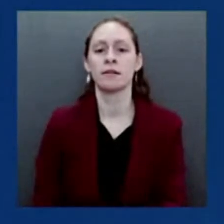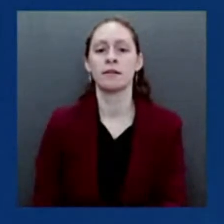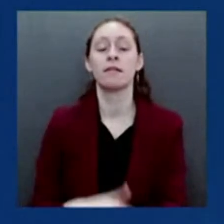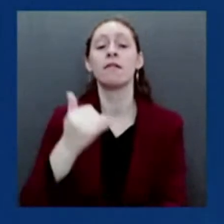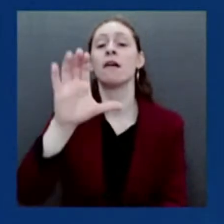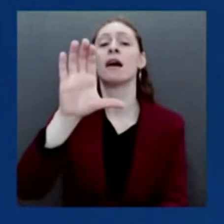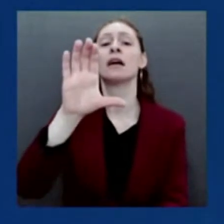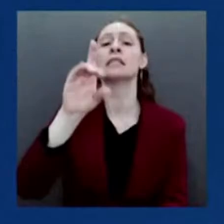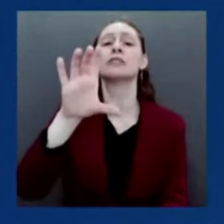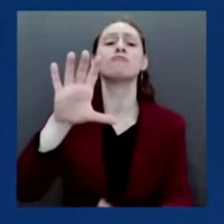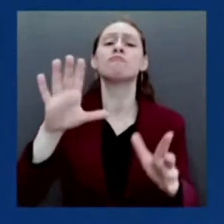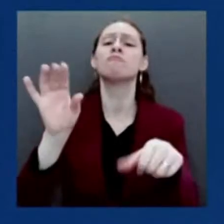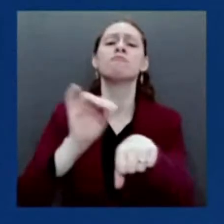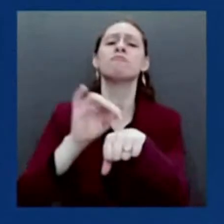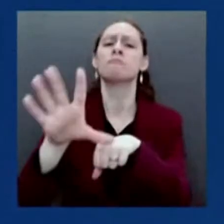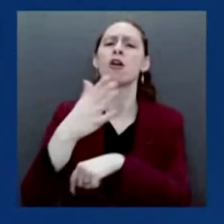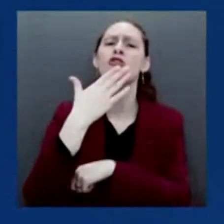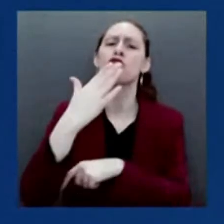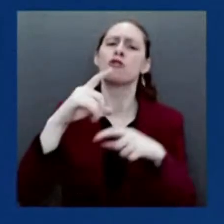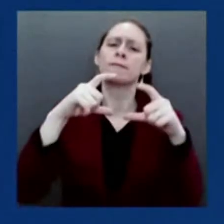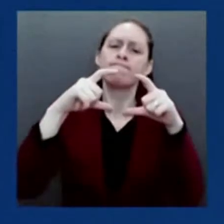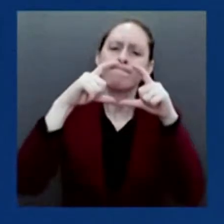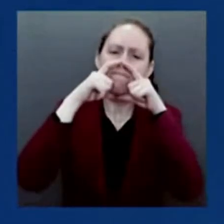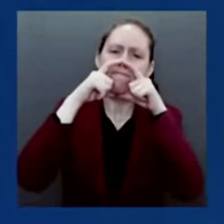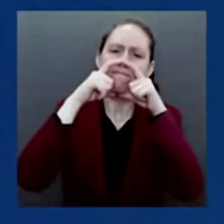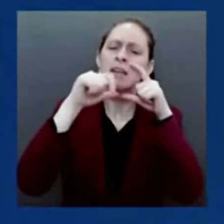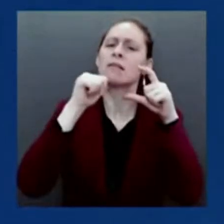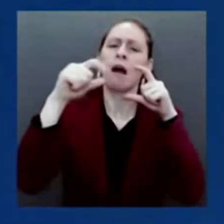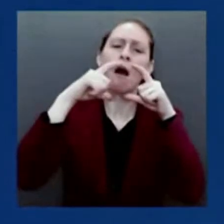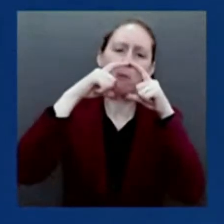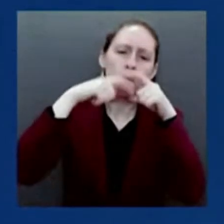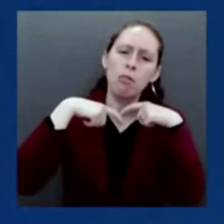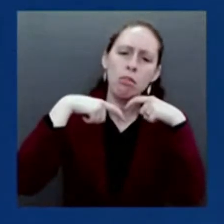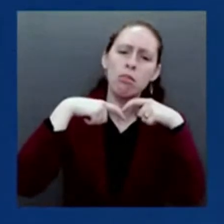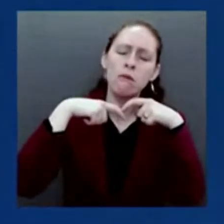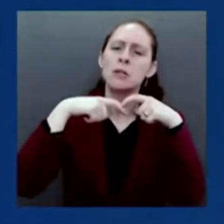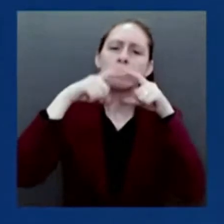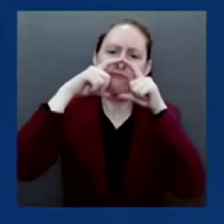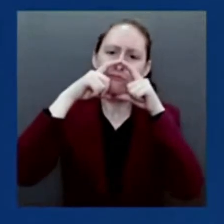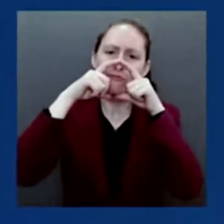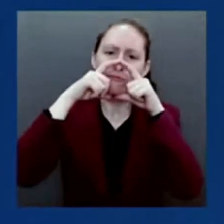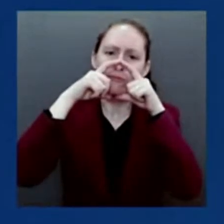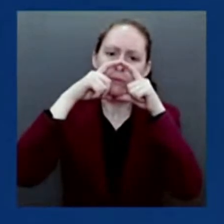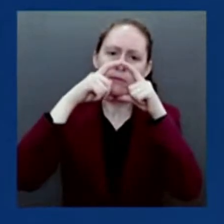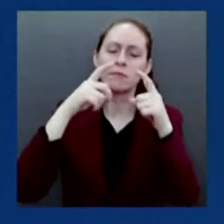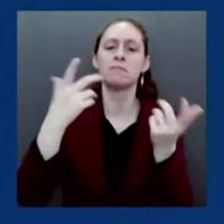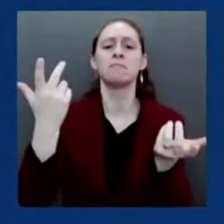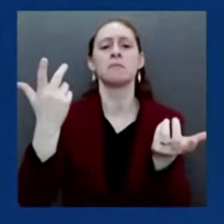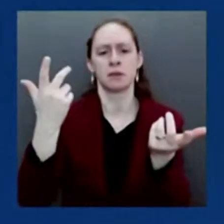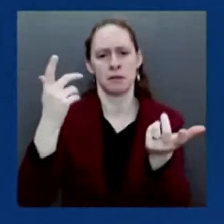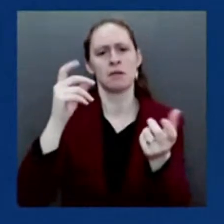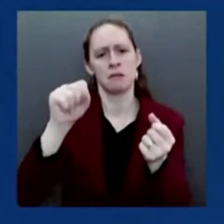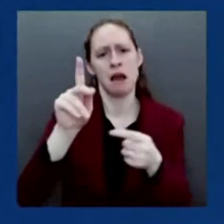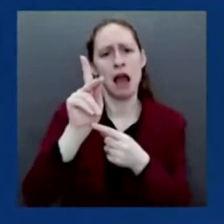THE CDC, AS DR. WILENSKY CAN SPEAK TO, RECOMMENDS THAT AMERICANS WEAR WELL FITTING MASKS, THIS CAN INCLUDE